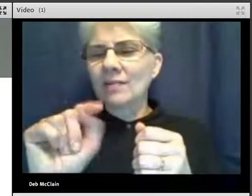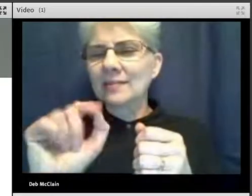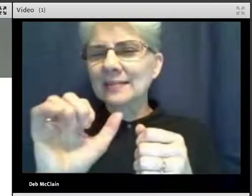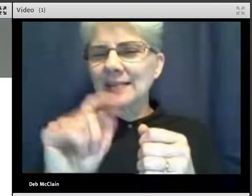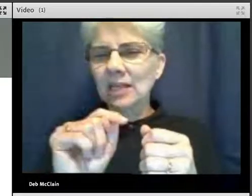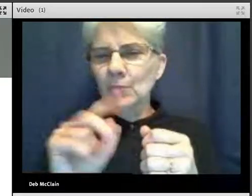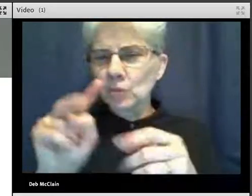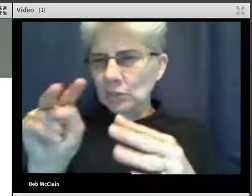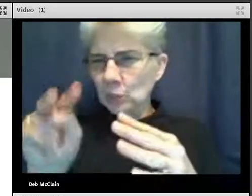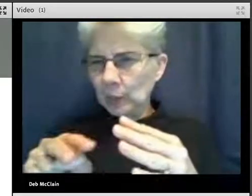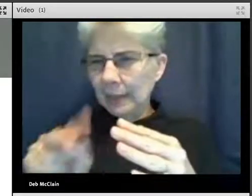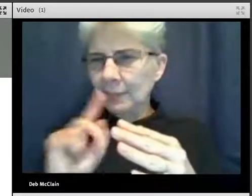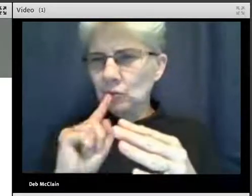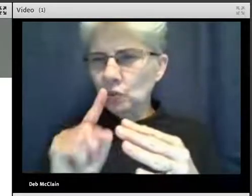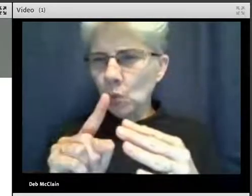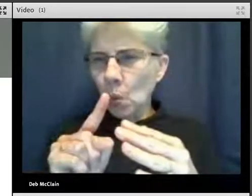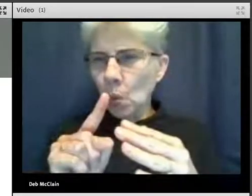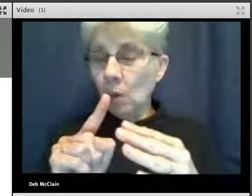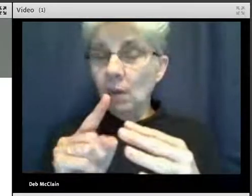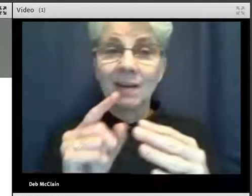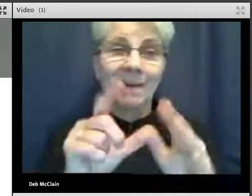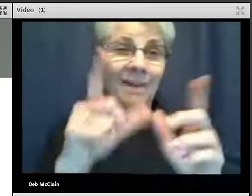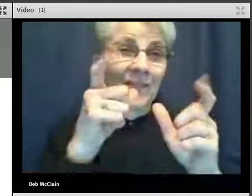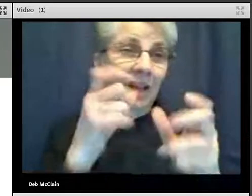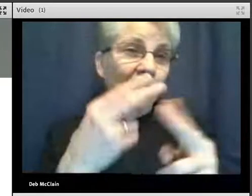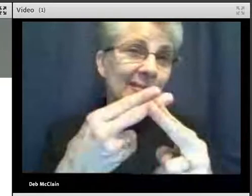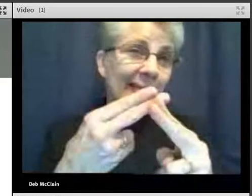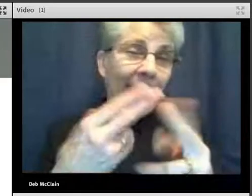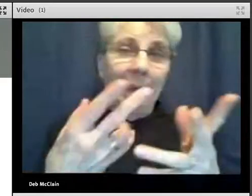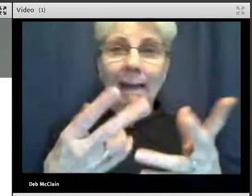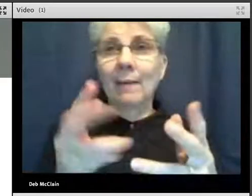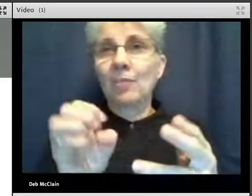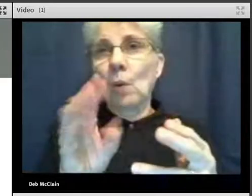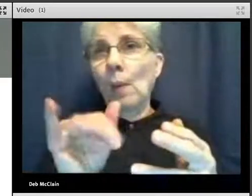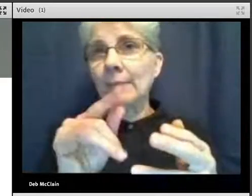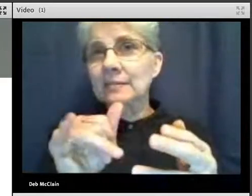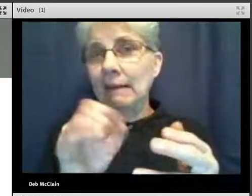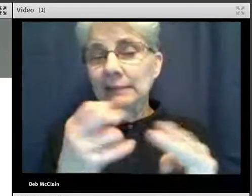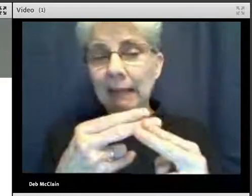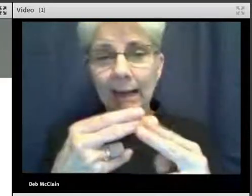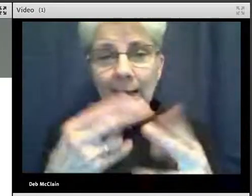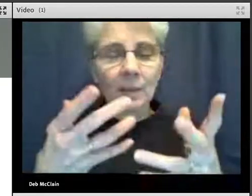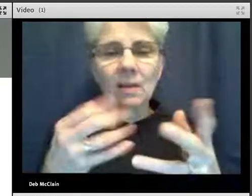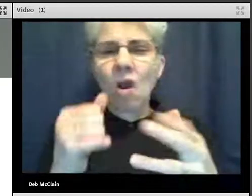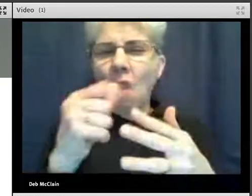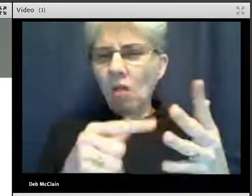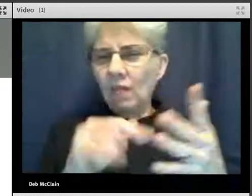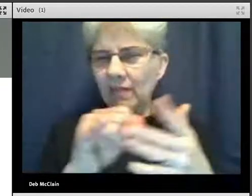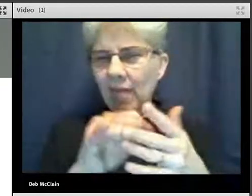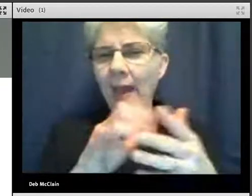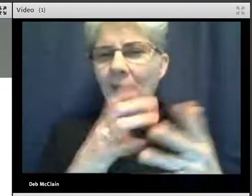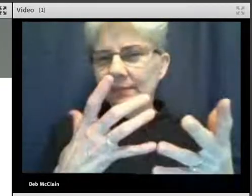But you really need to look it over because a lot of times it's like the photographer's name, the website's name, all of that.